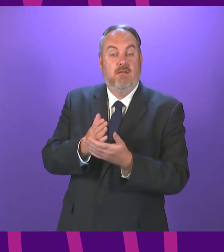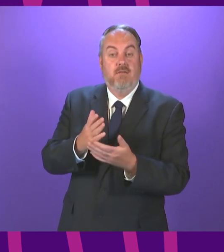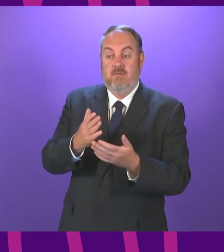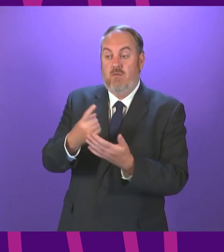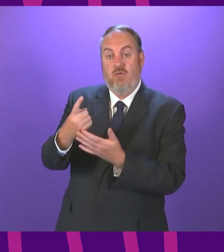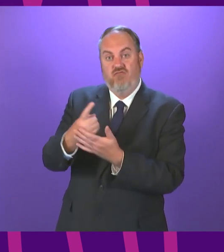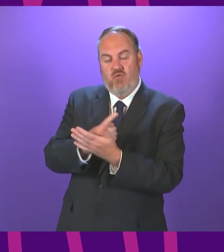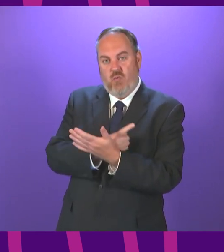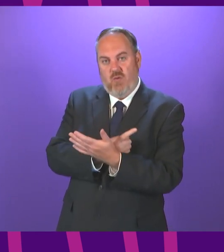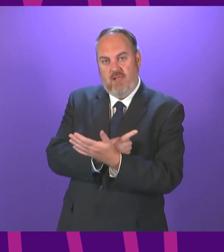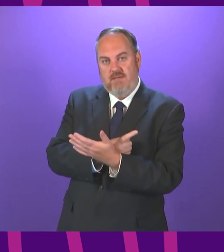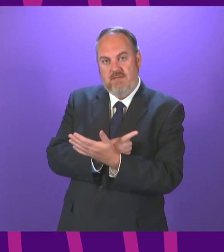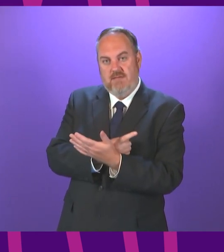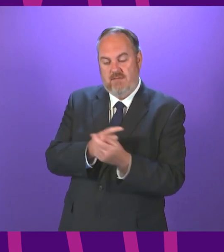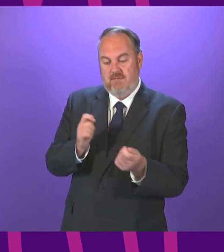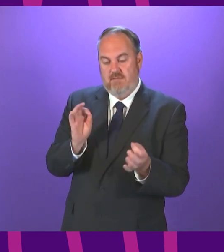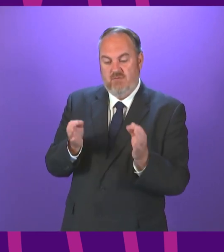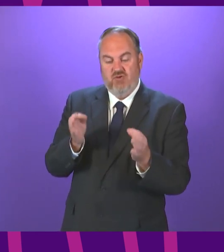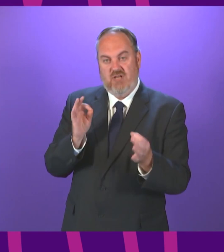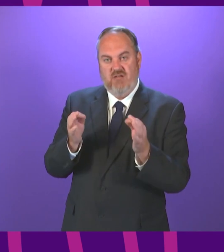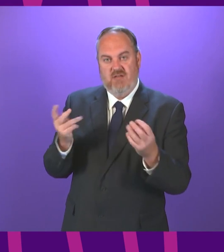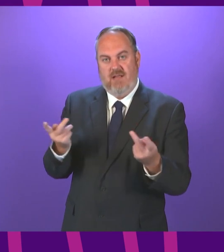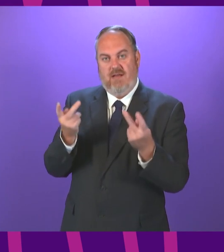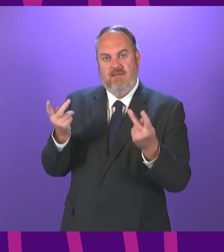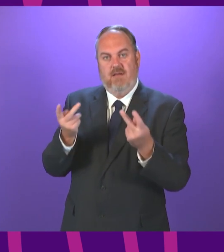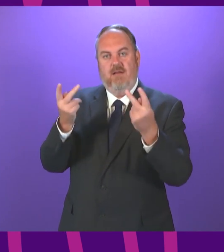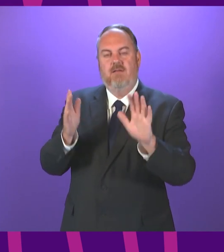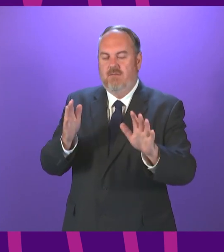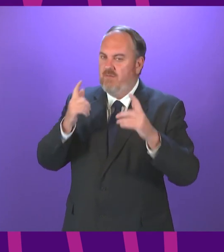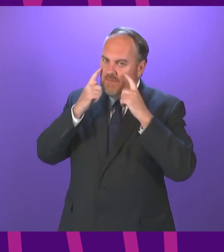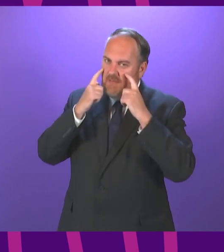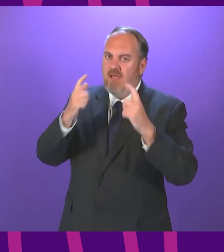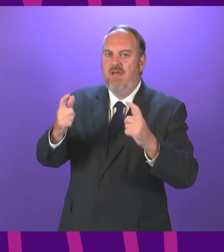must depend on the situation with the virus and the vaccination programme, rather than